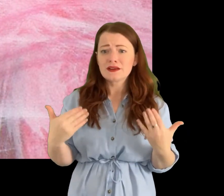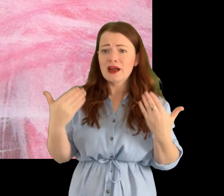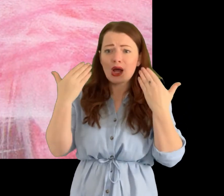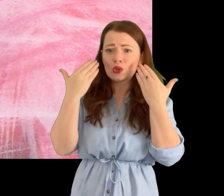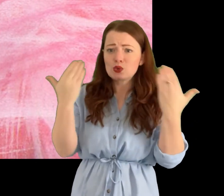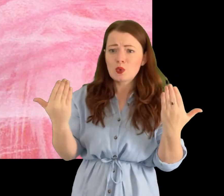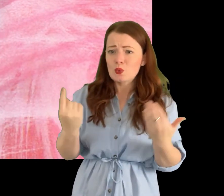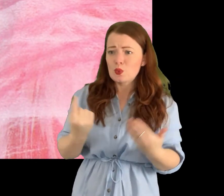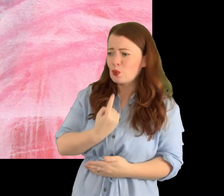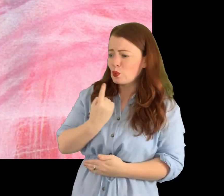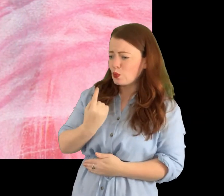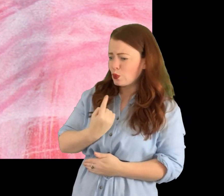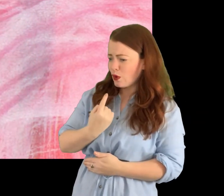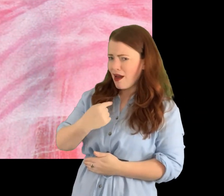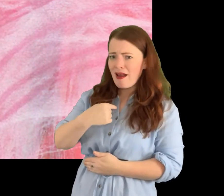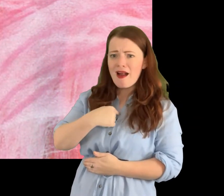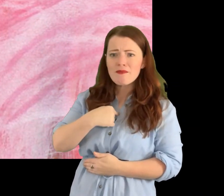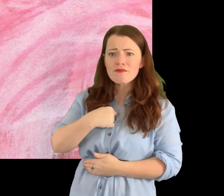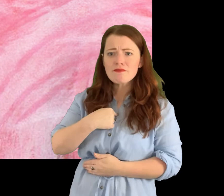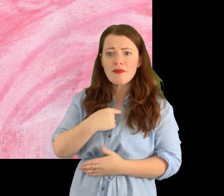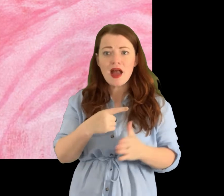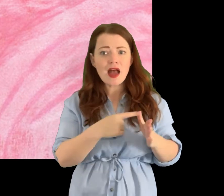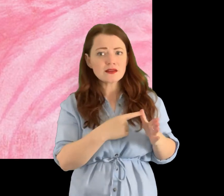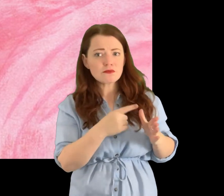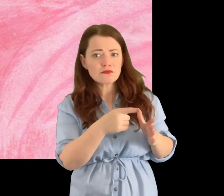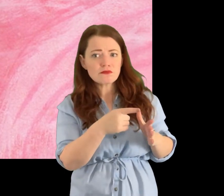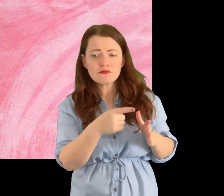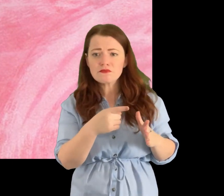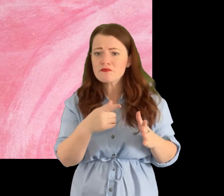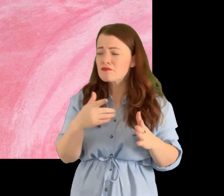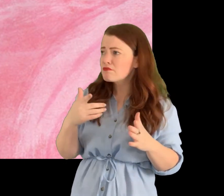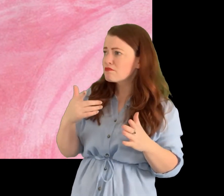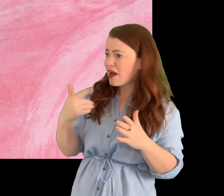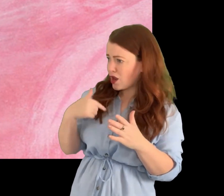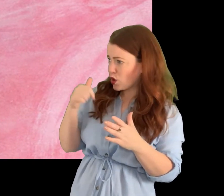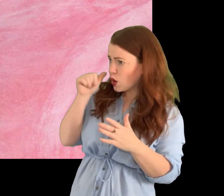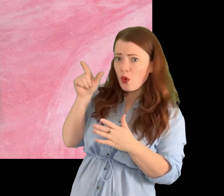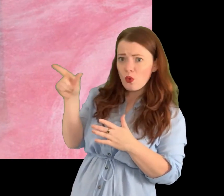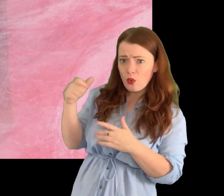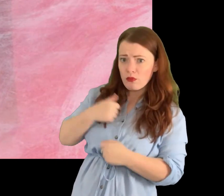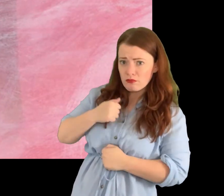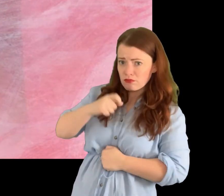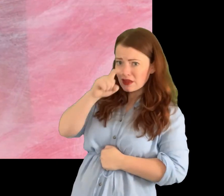“I don’t know who I am” said Atom “All I know is you are my sister”